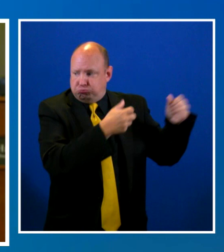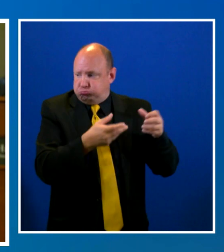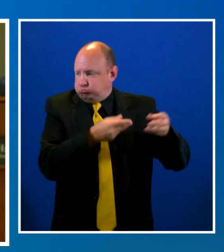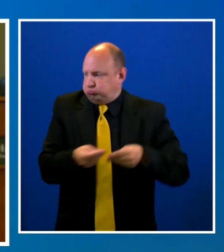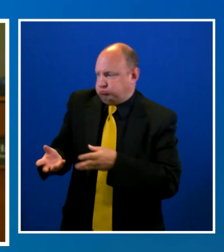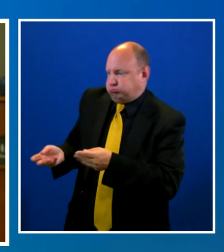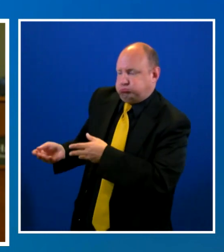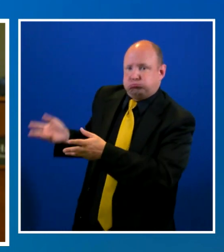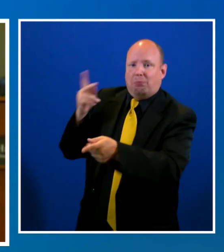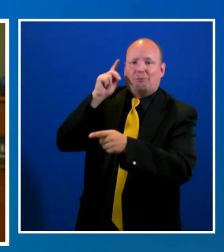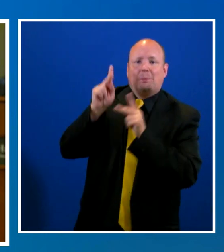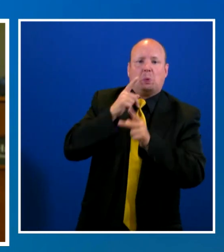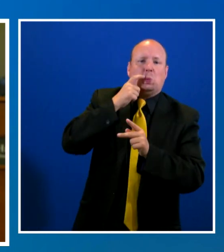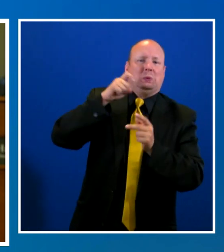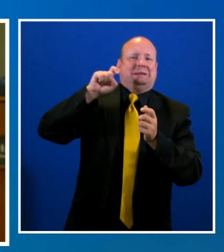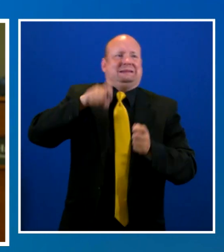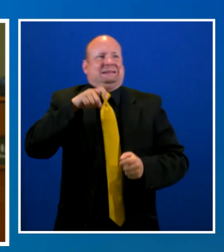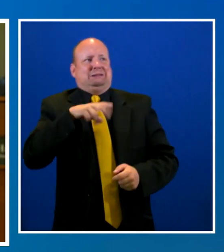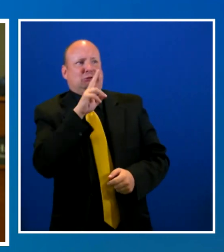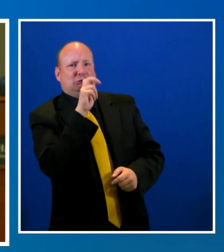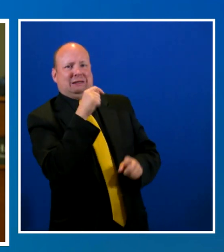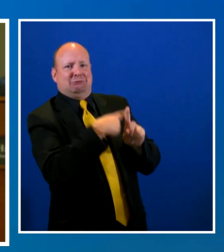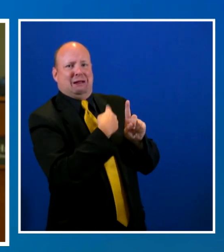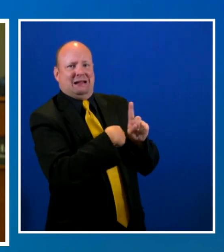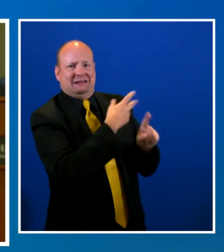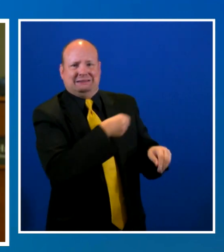Federal funding for rental assistance has been received and